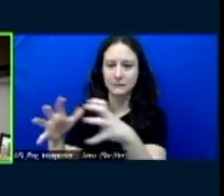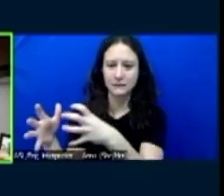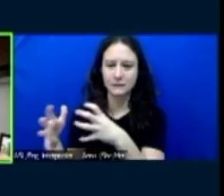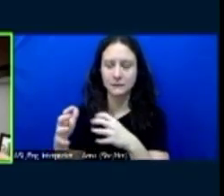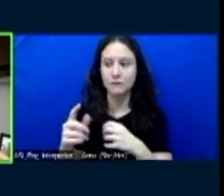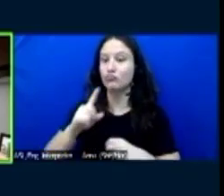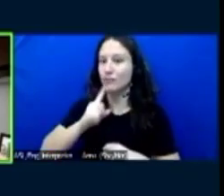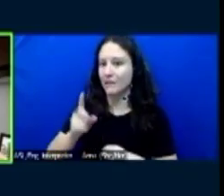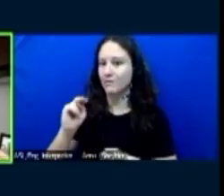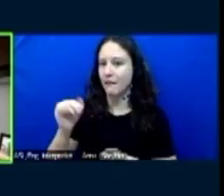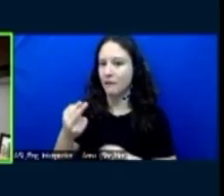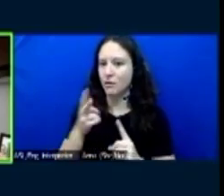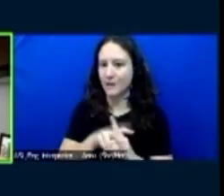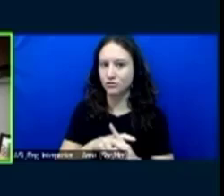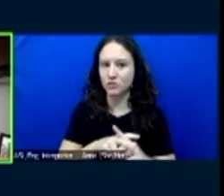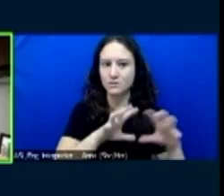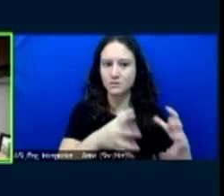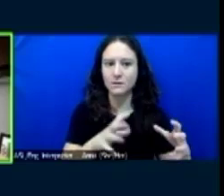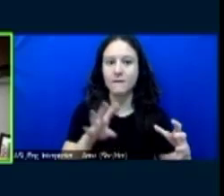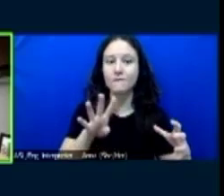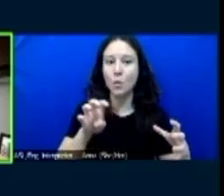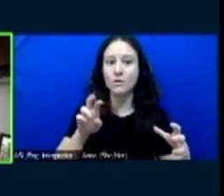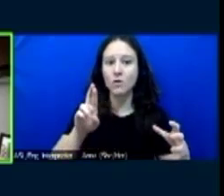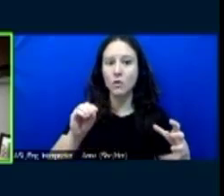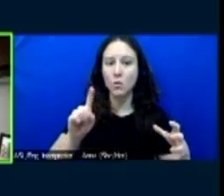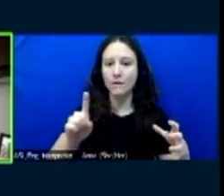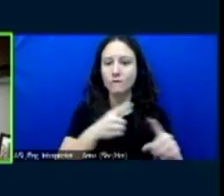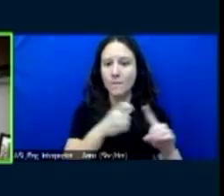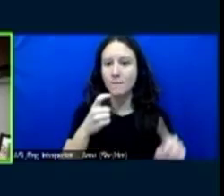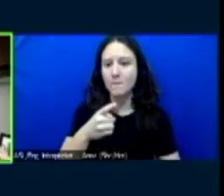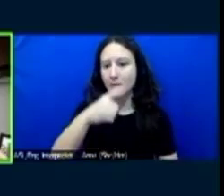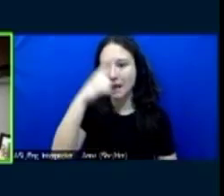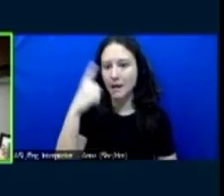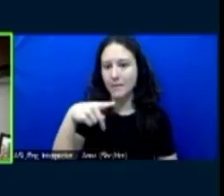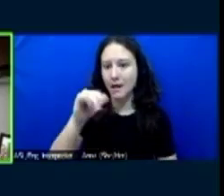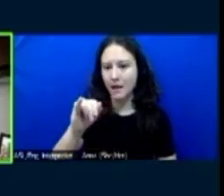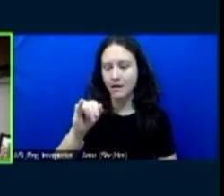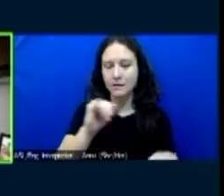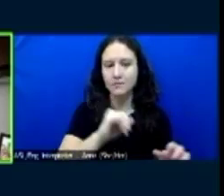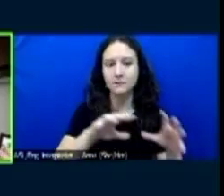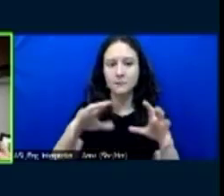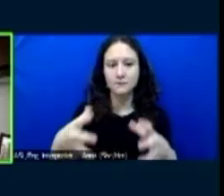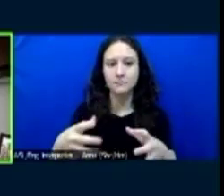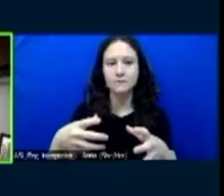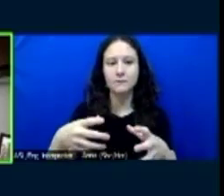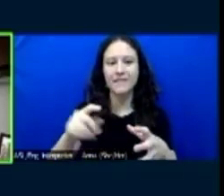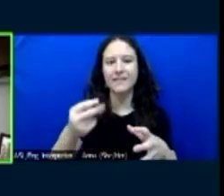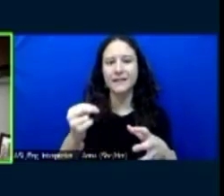400 r01s came from black PIs. And then there were two comparative sets.